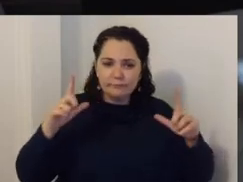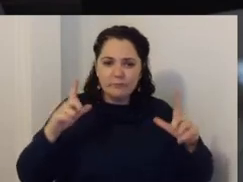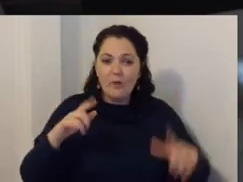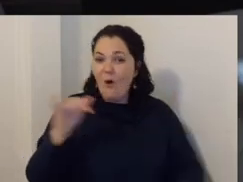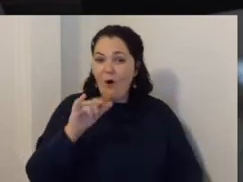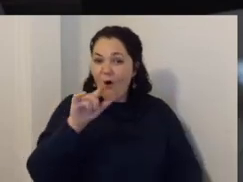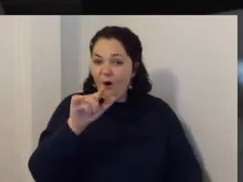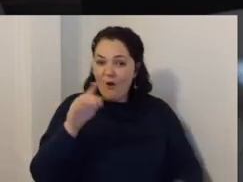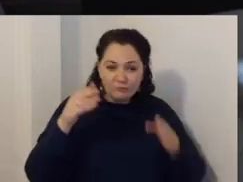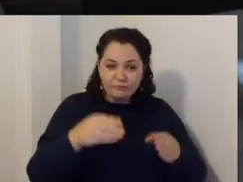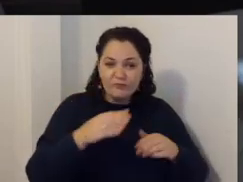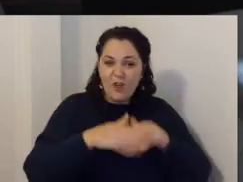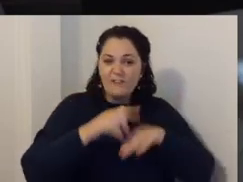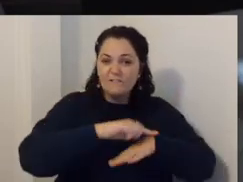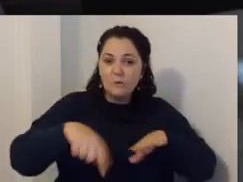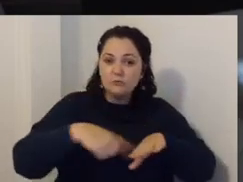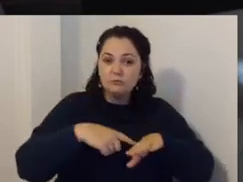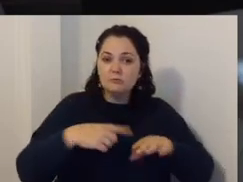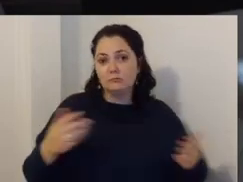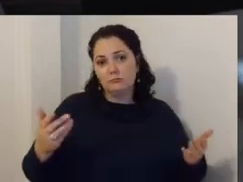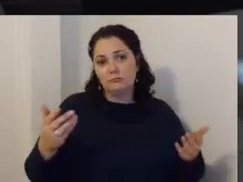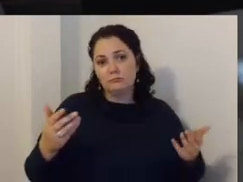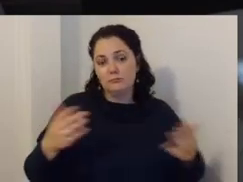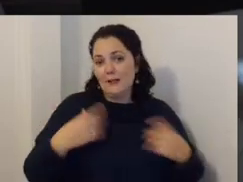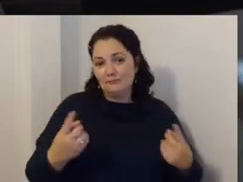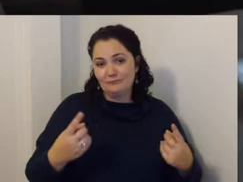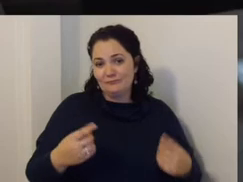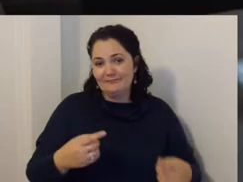just a foot, I'm the only one who ever wants to do just a foot but you know you can zoom right